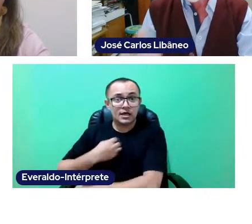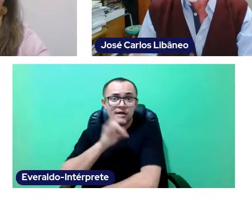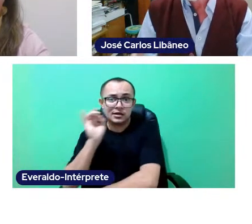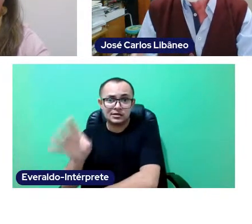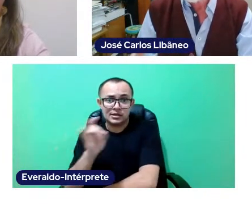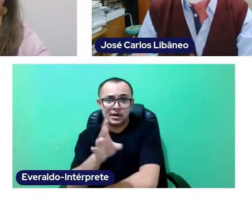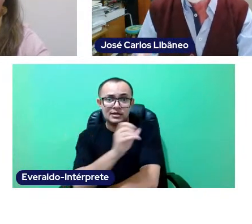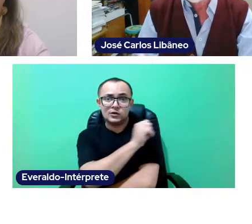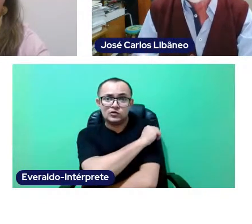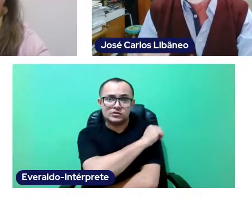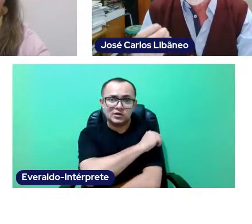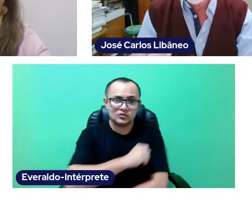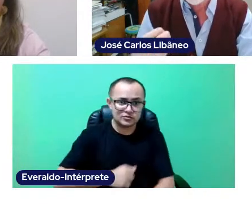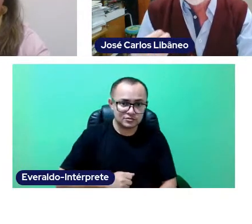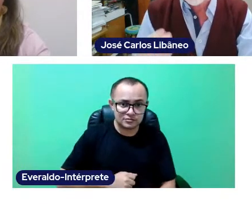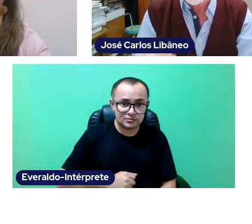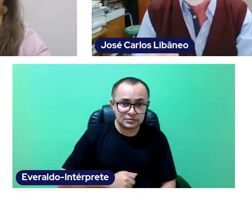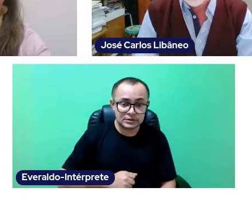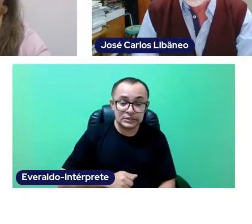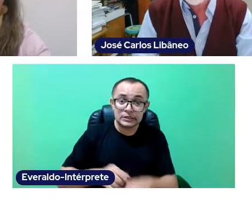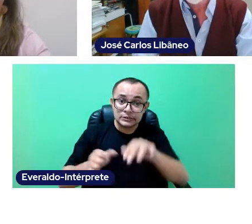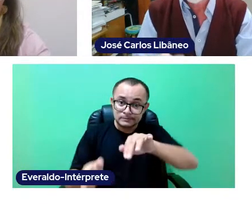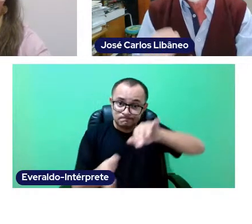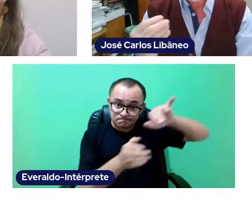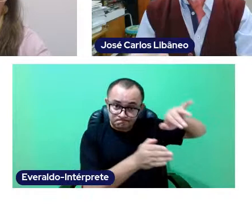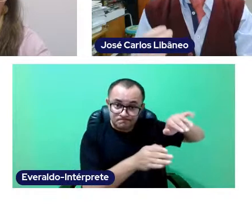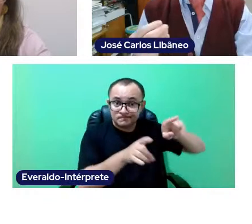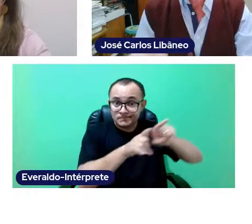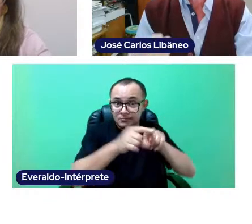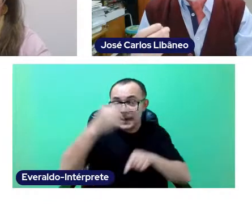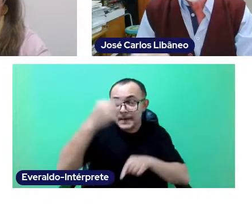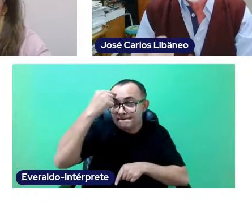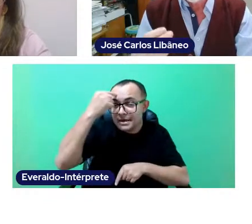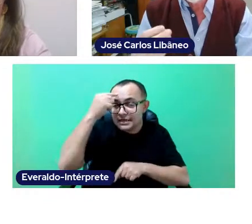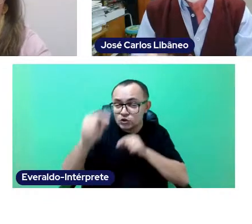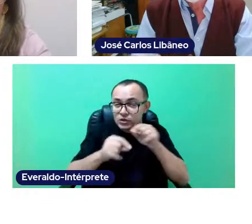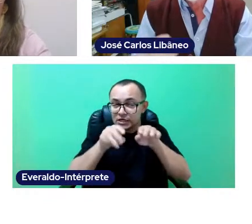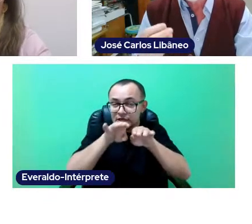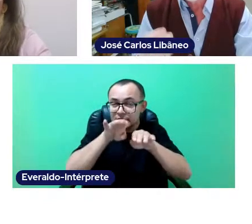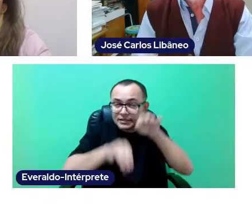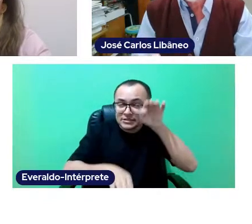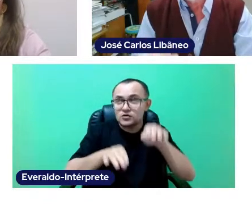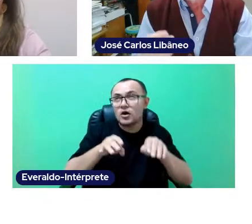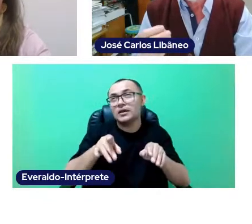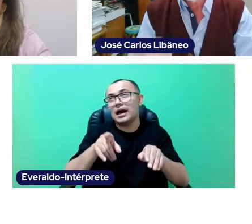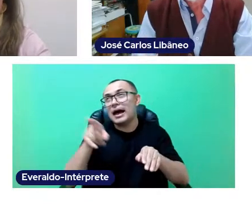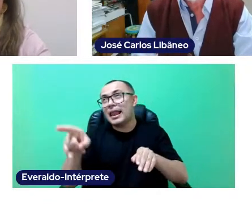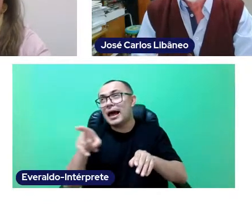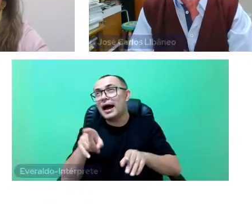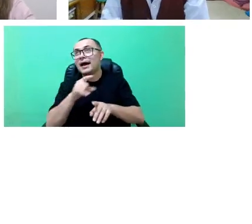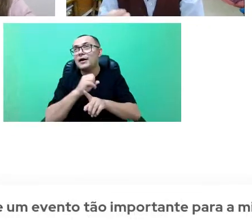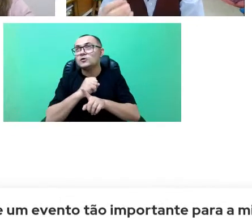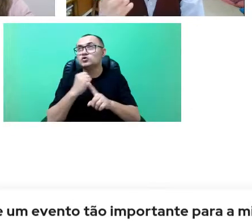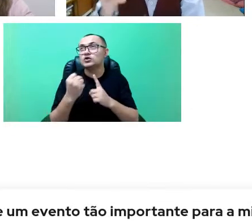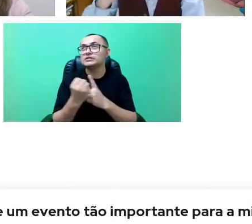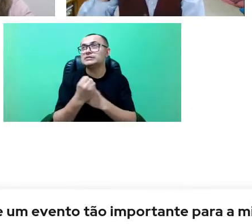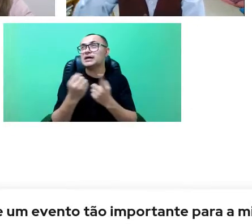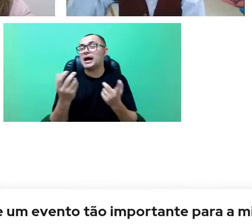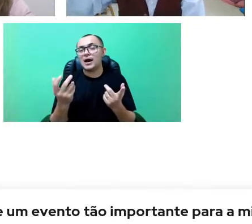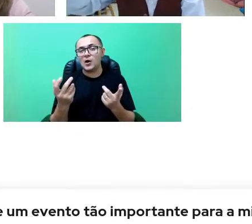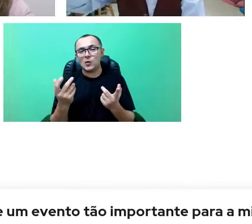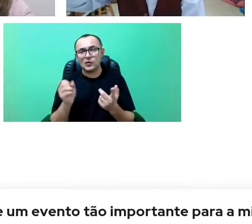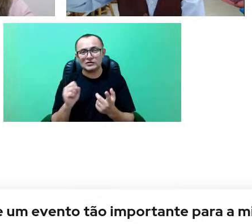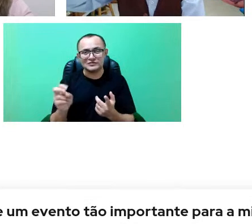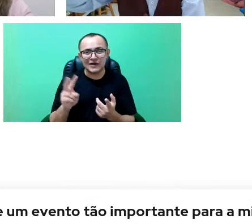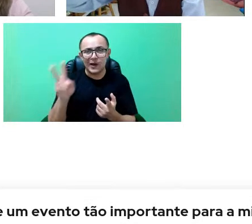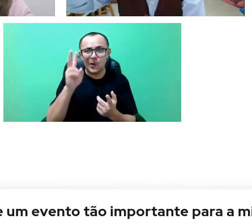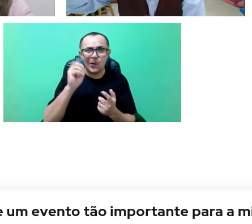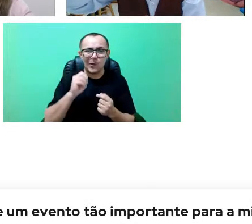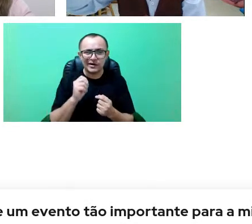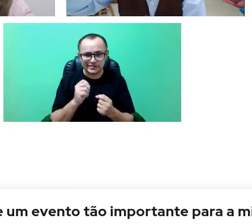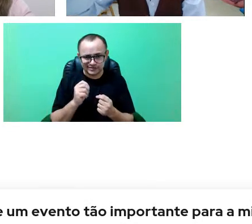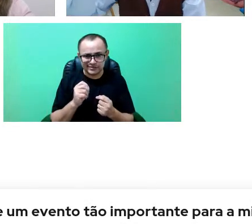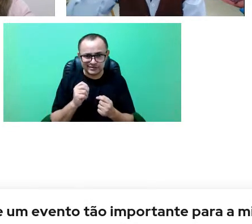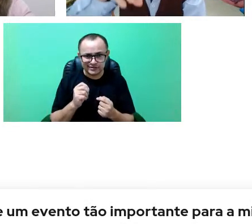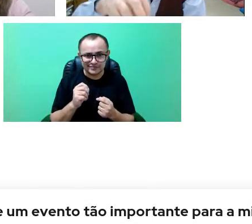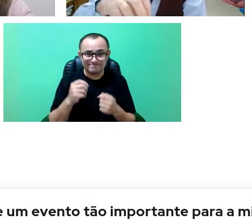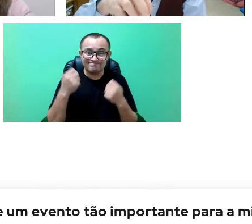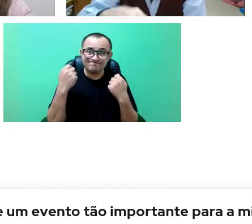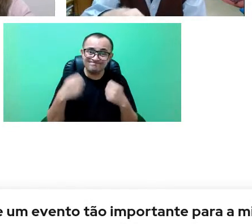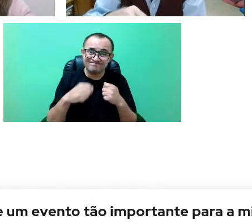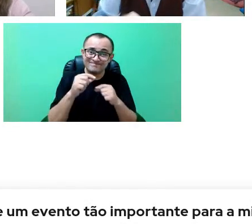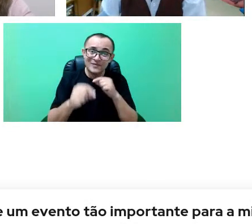But I also understand that these inequalities, these social, cultural, and material conditions need to be introduced into the curriculum.